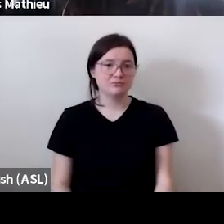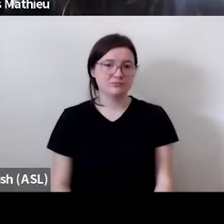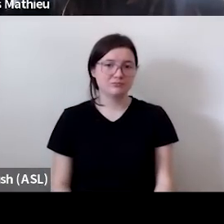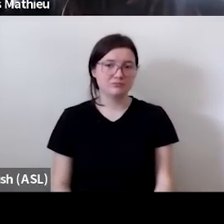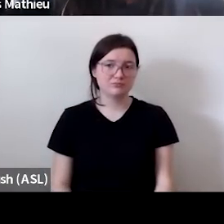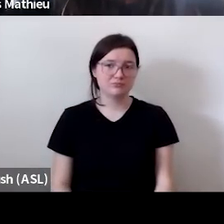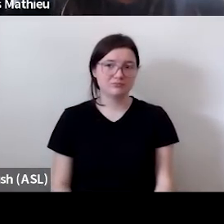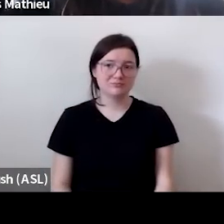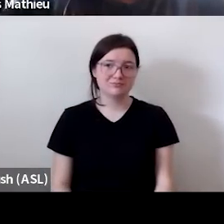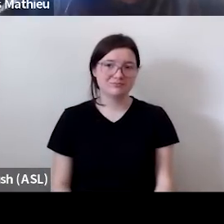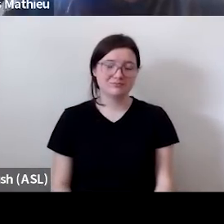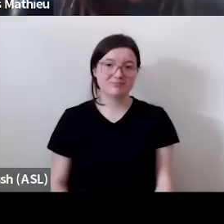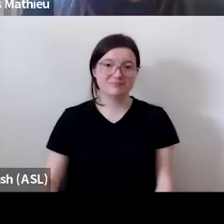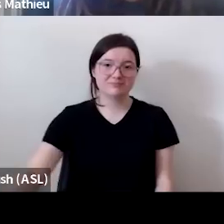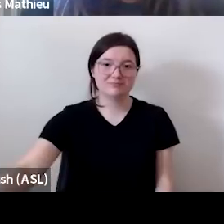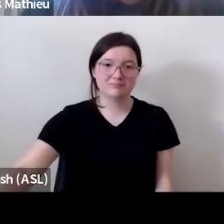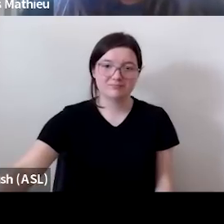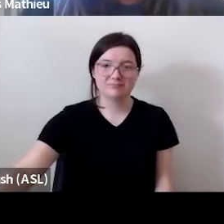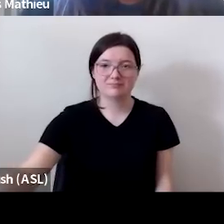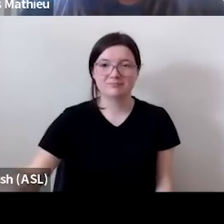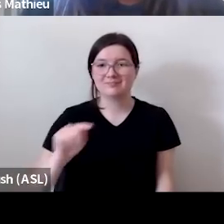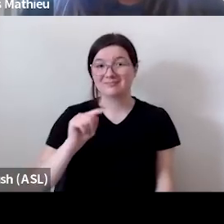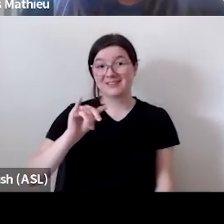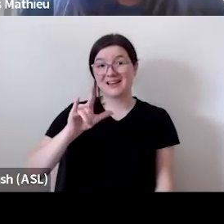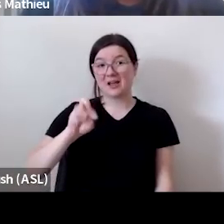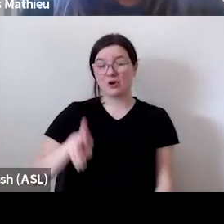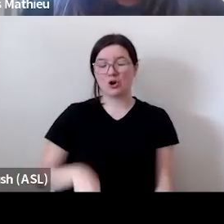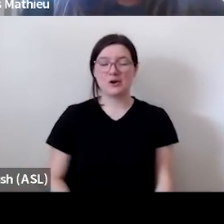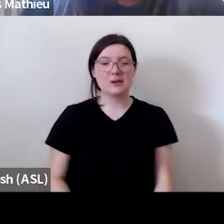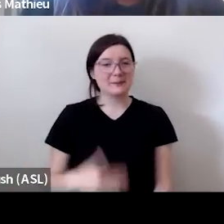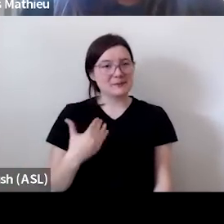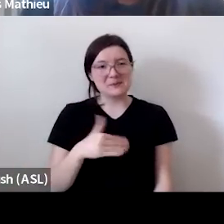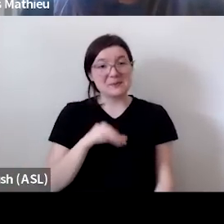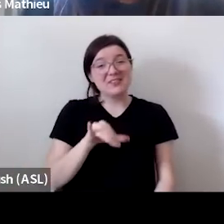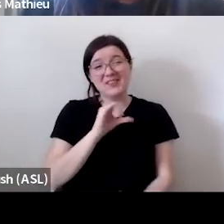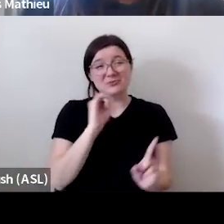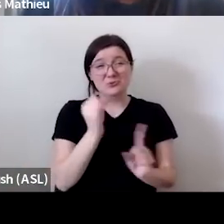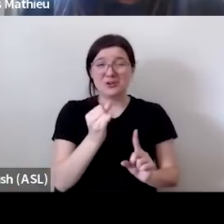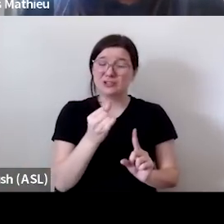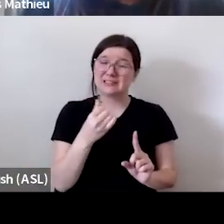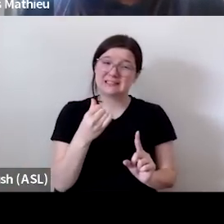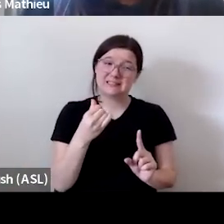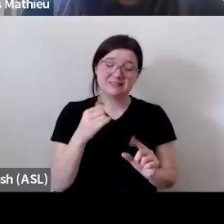I find that that one is incredibly challenging, especially, and I think this ties into the question of like